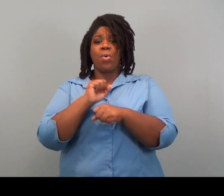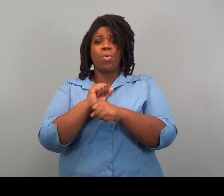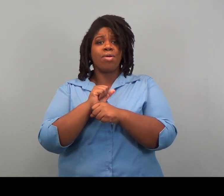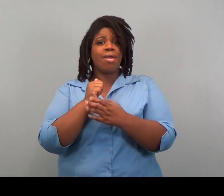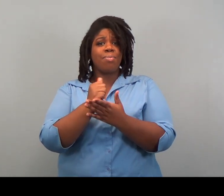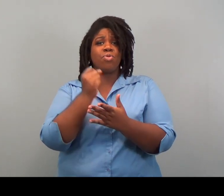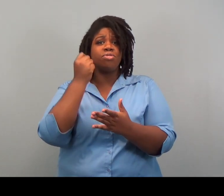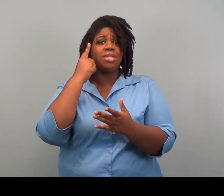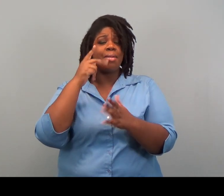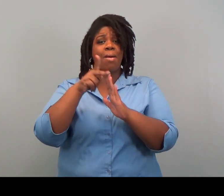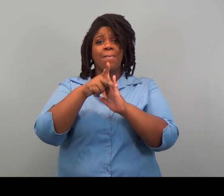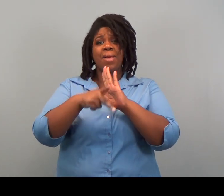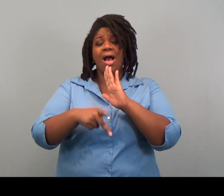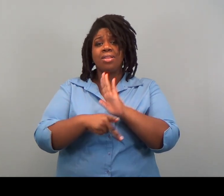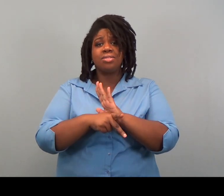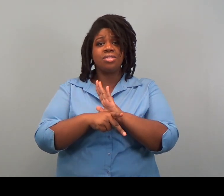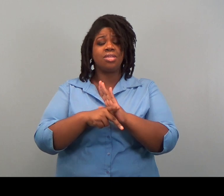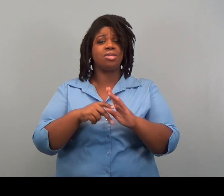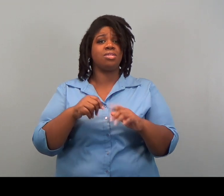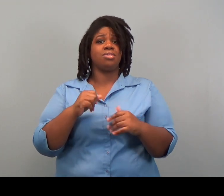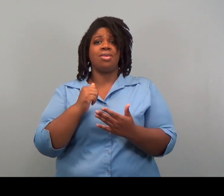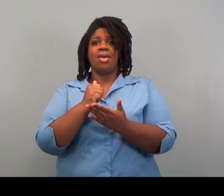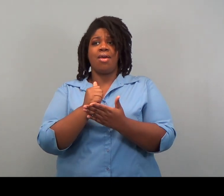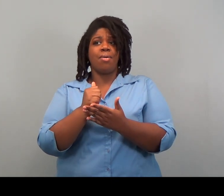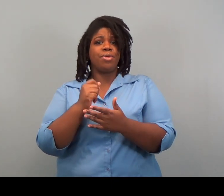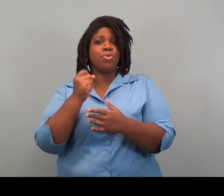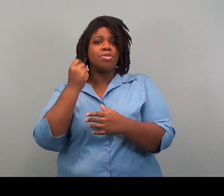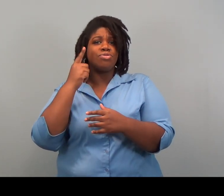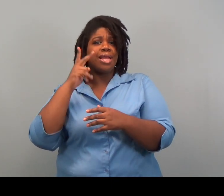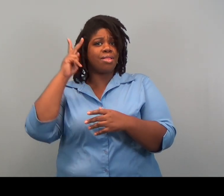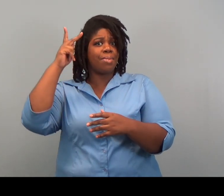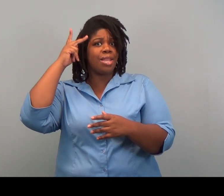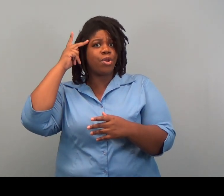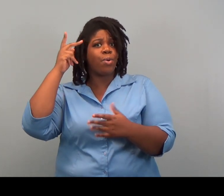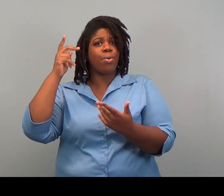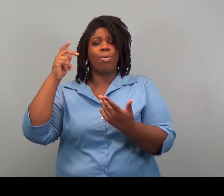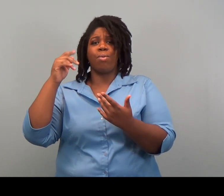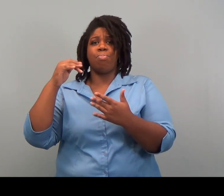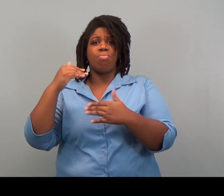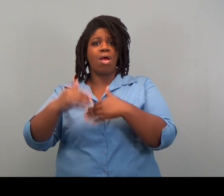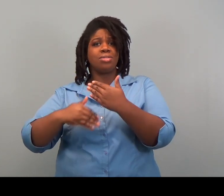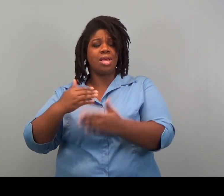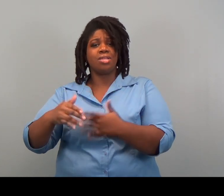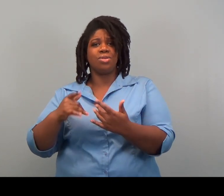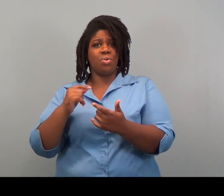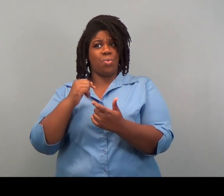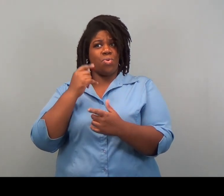with working on policy and learning how to get engaged in the political process.